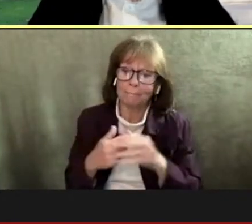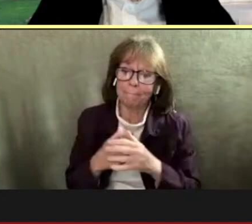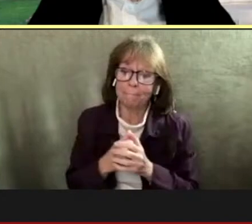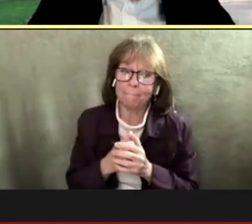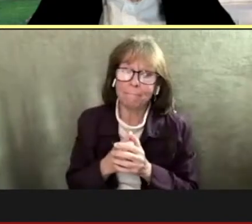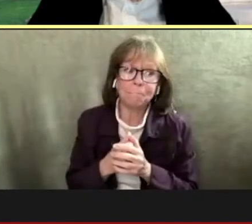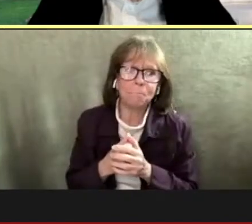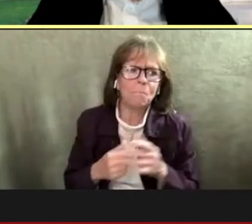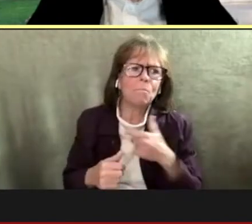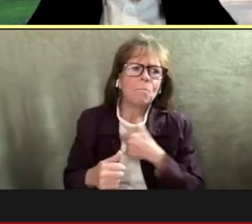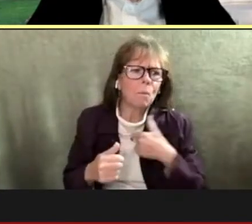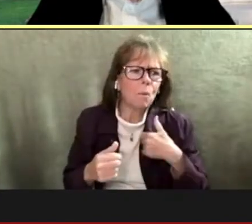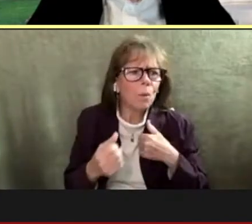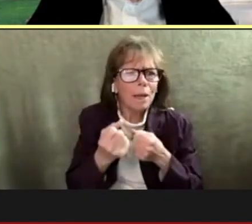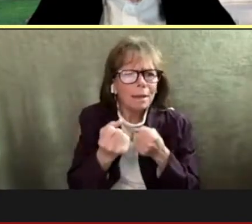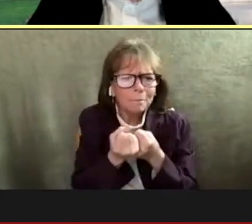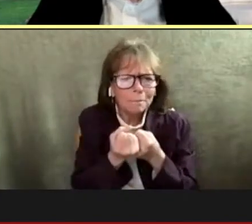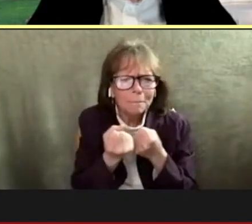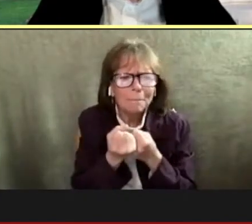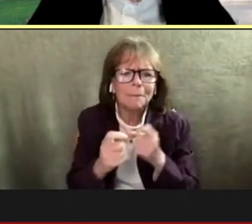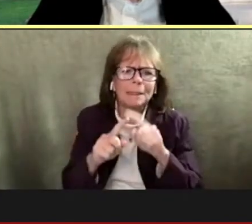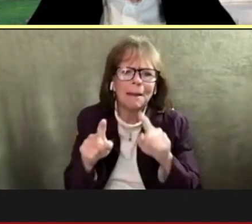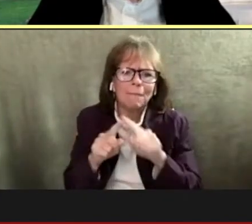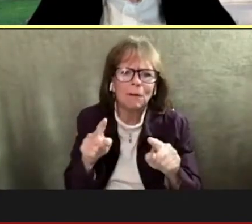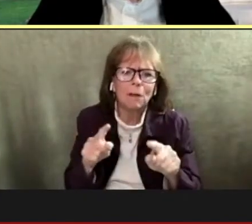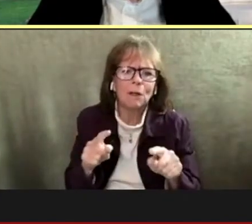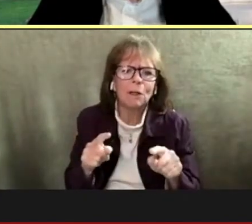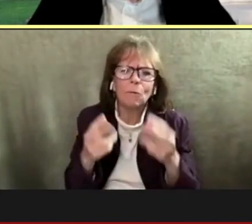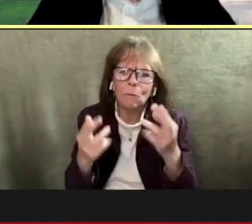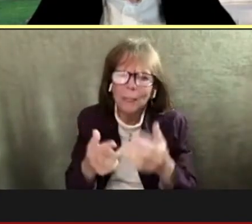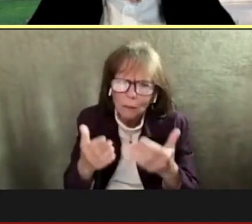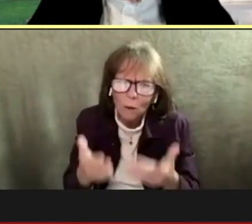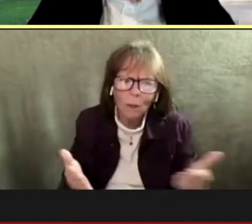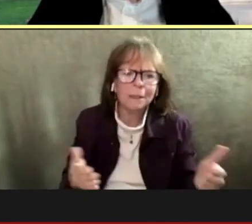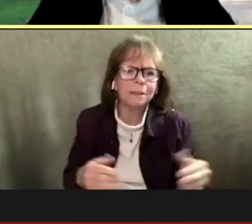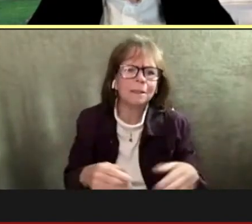We advocate for resources, education, training, policies, accessibility,